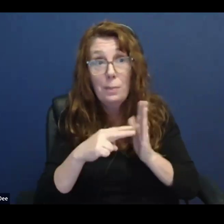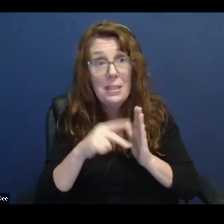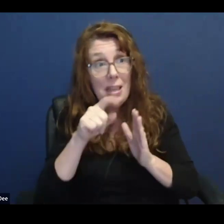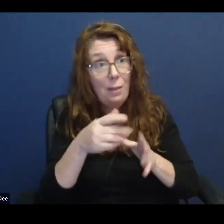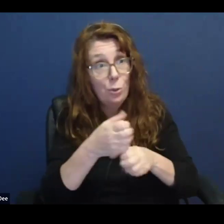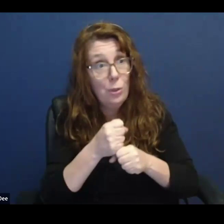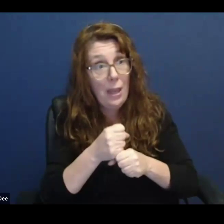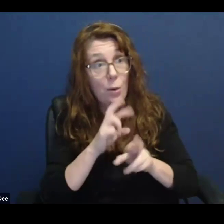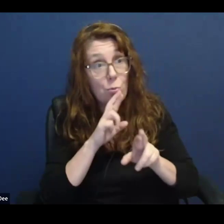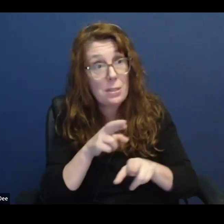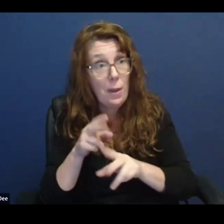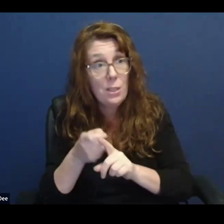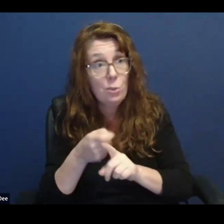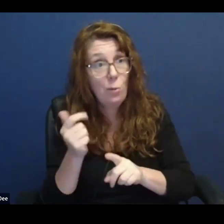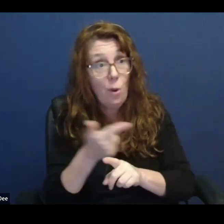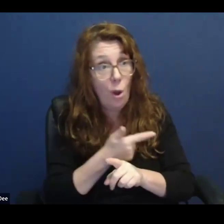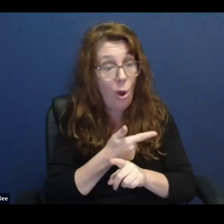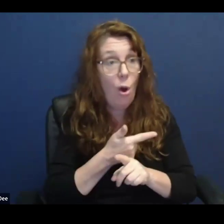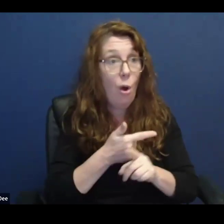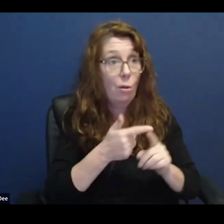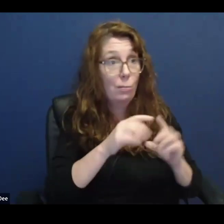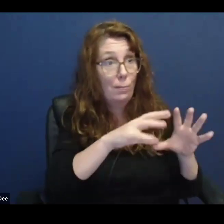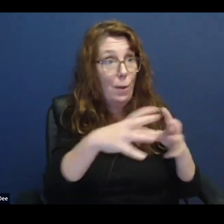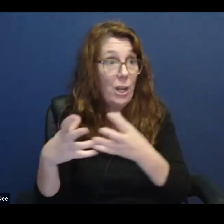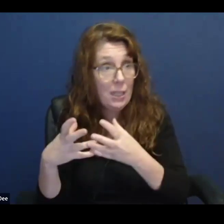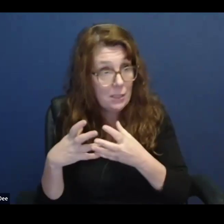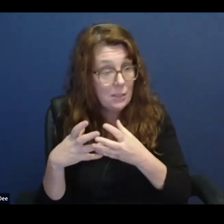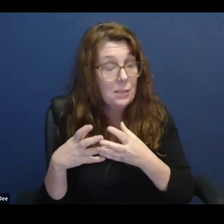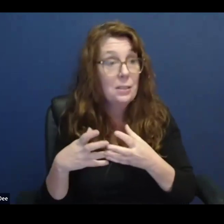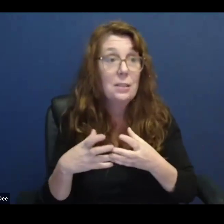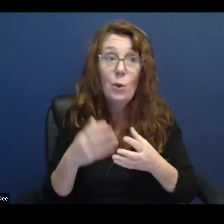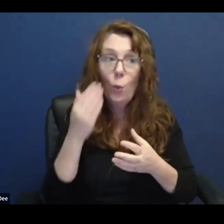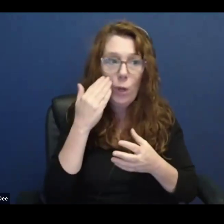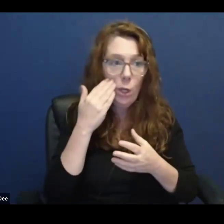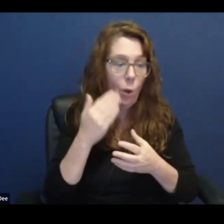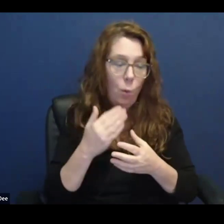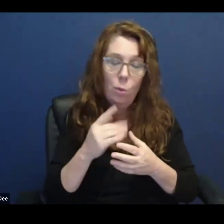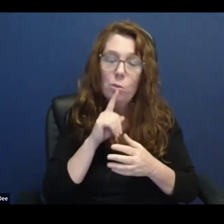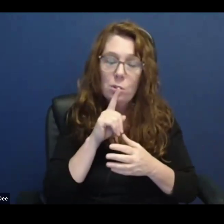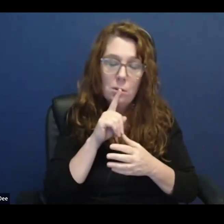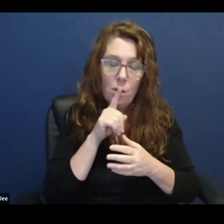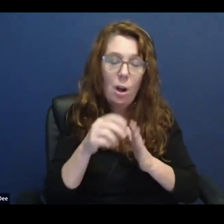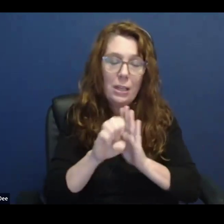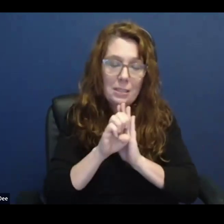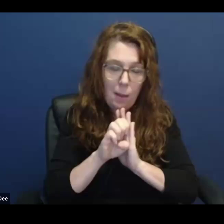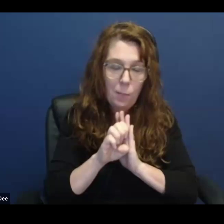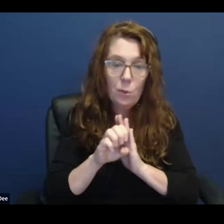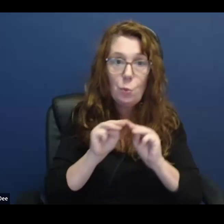culturally affiliated or consulting parties. And we know that there are examples where museums used